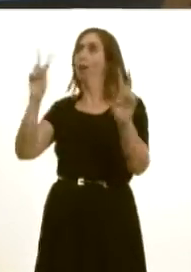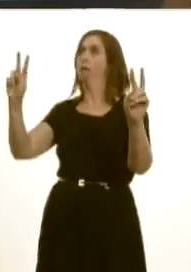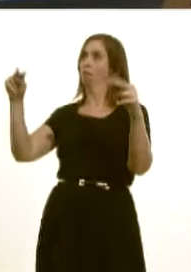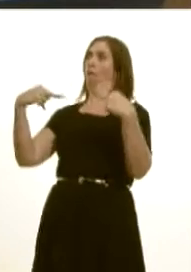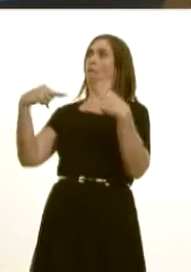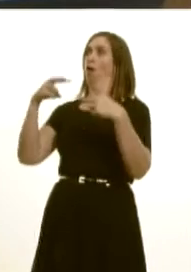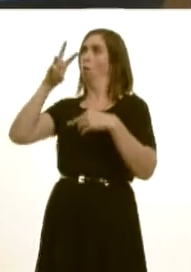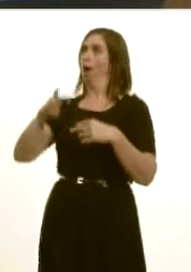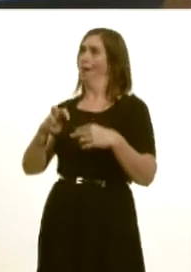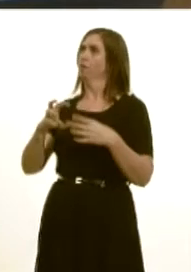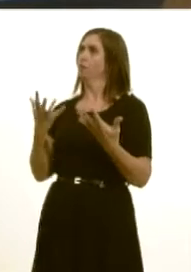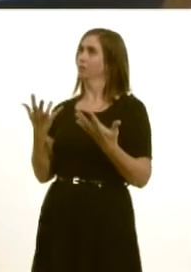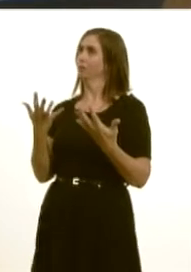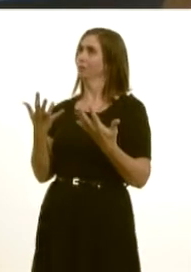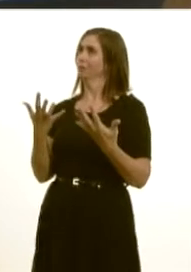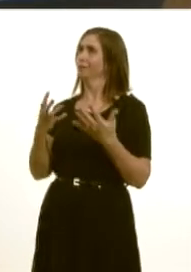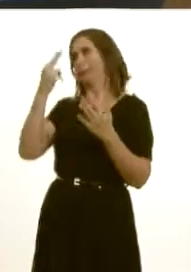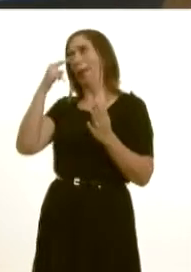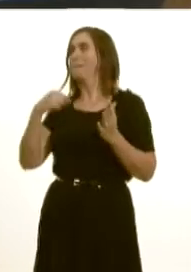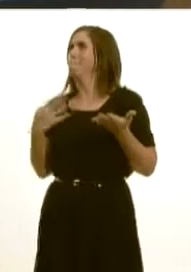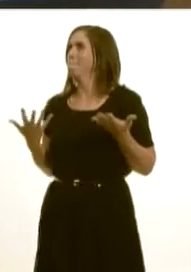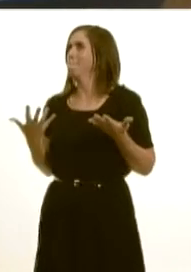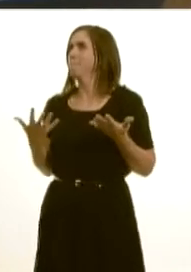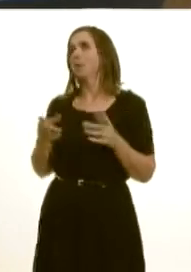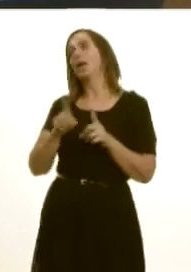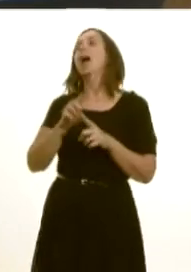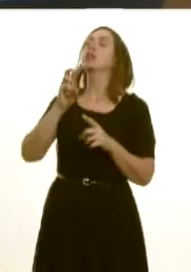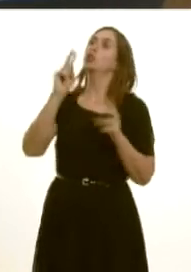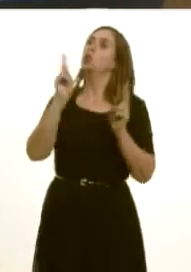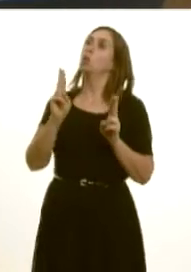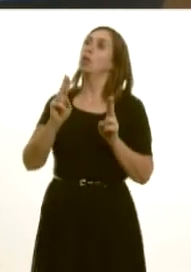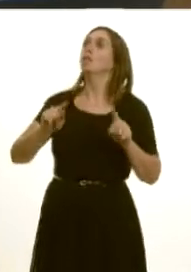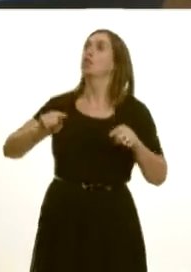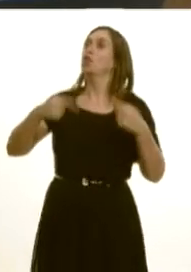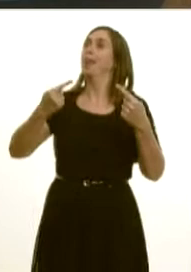as individuals. Schools Challenge Cymru has also been a very good scheme in terms of raising